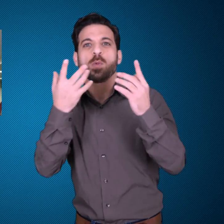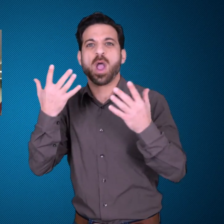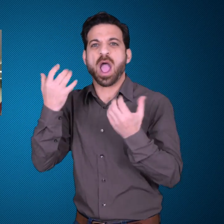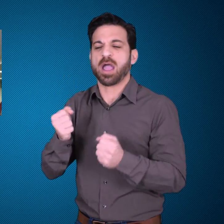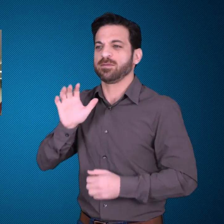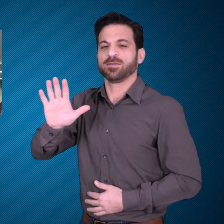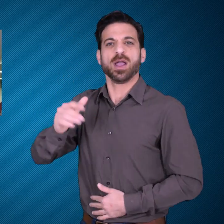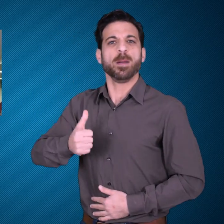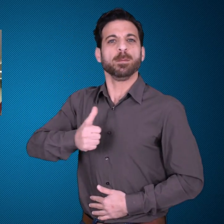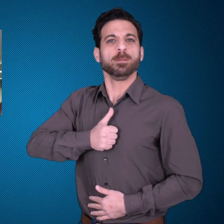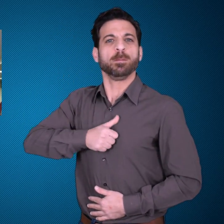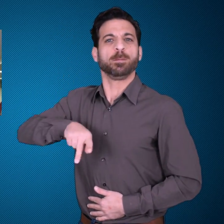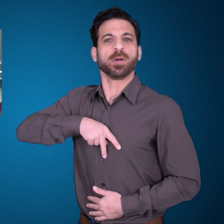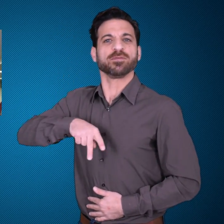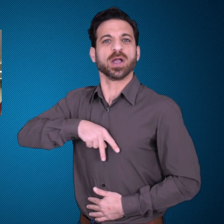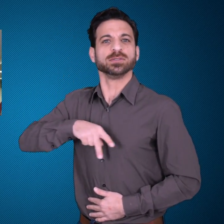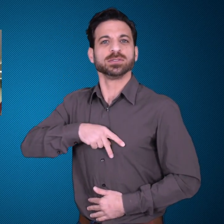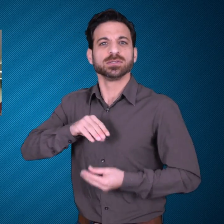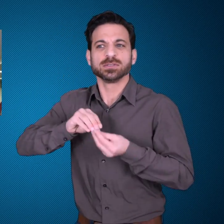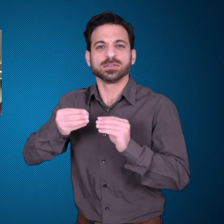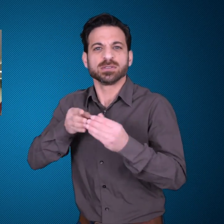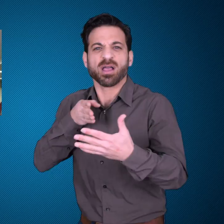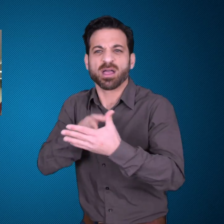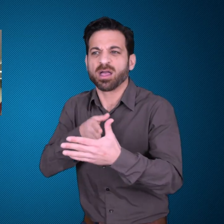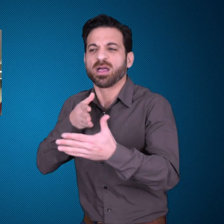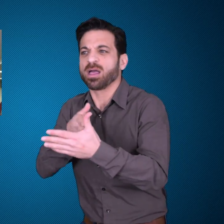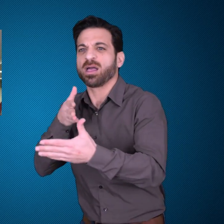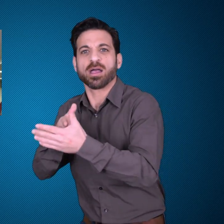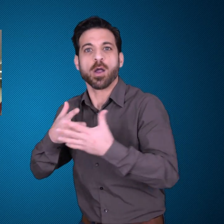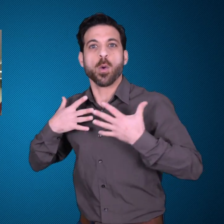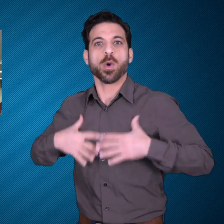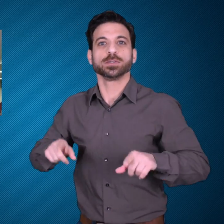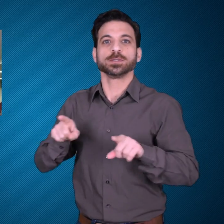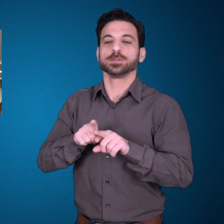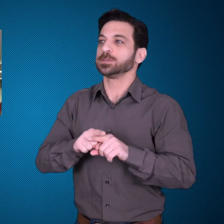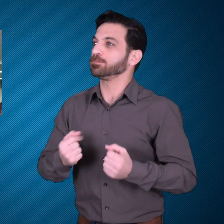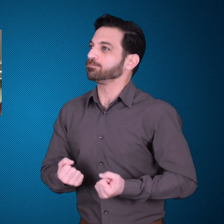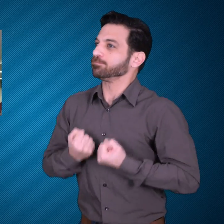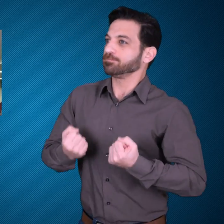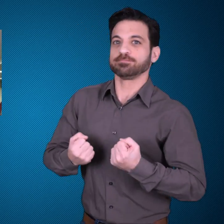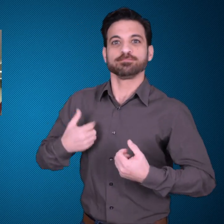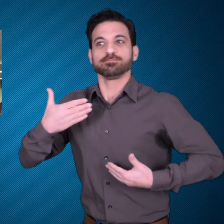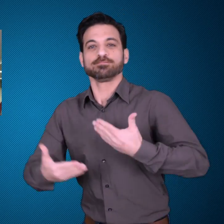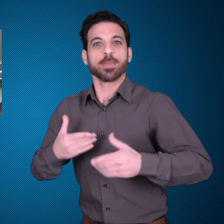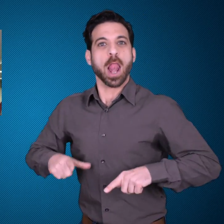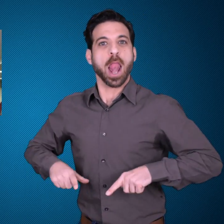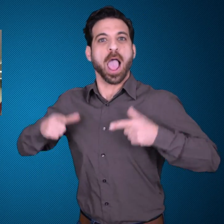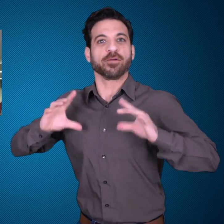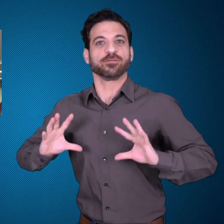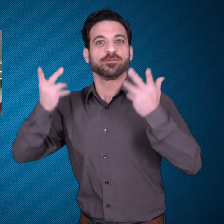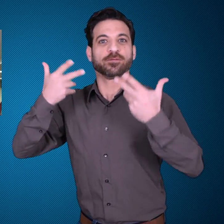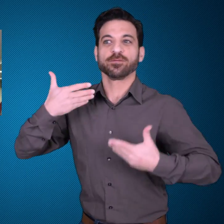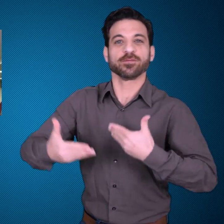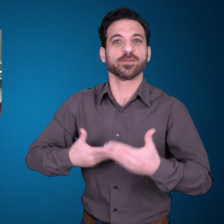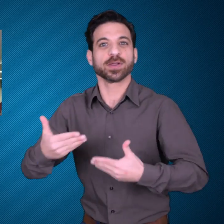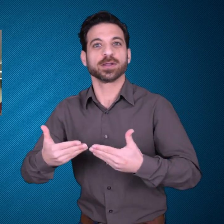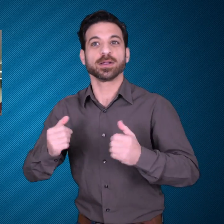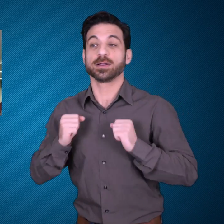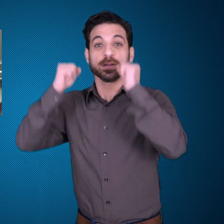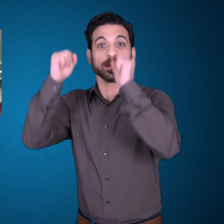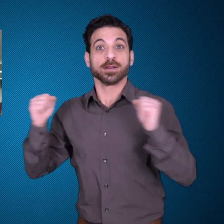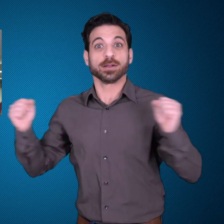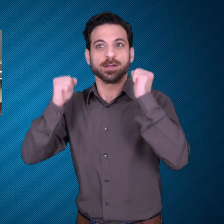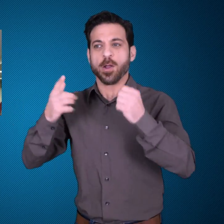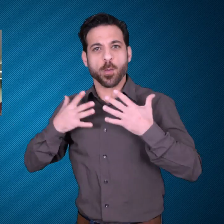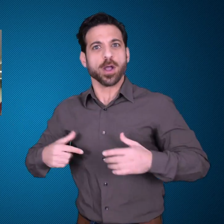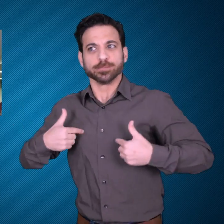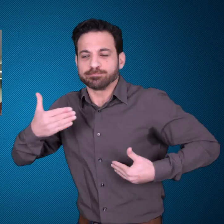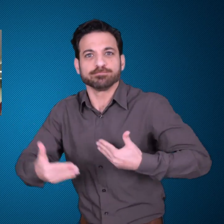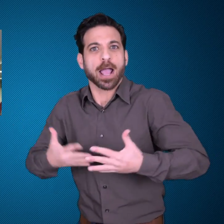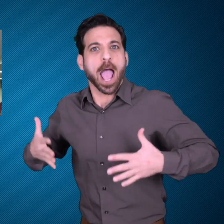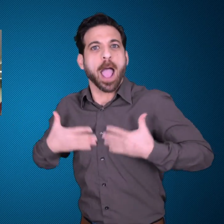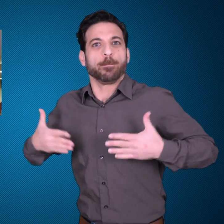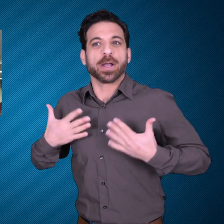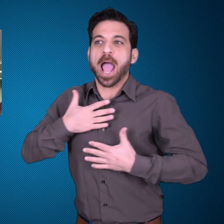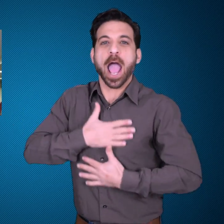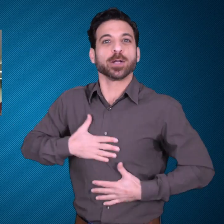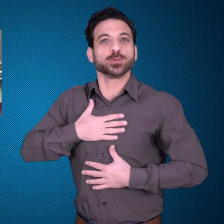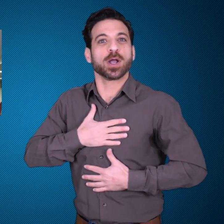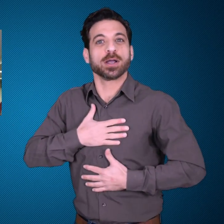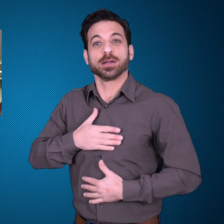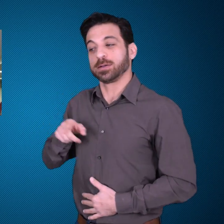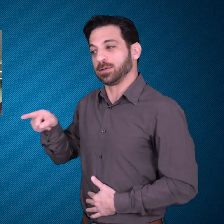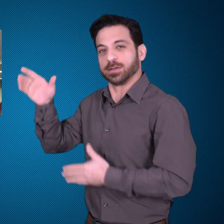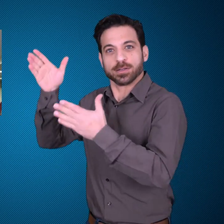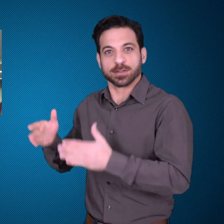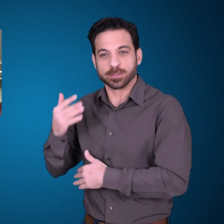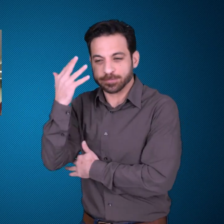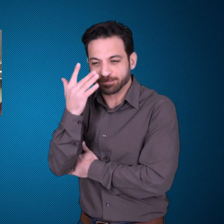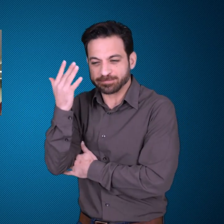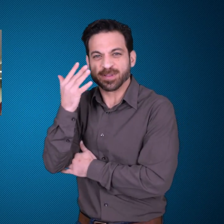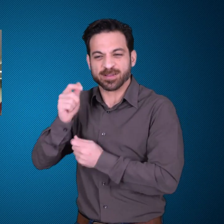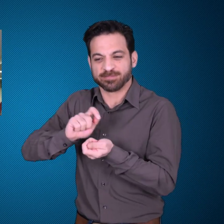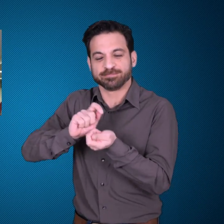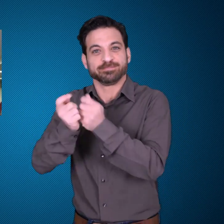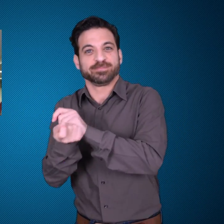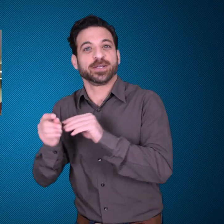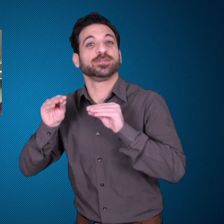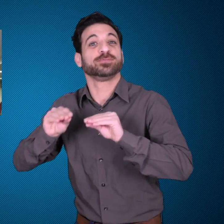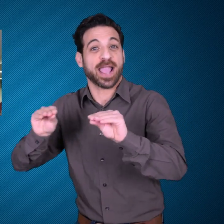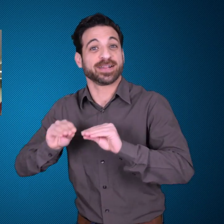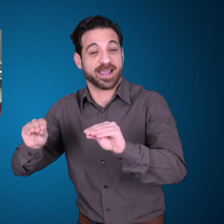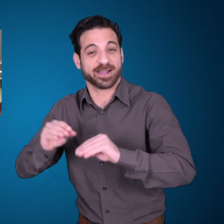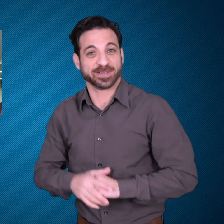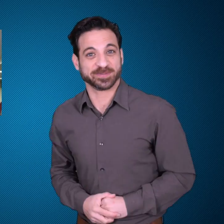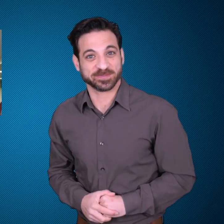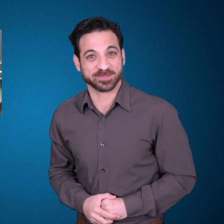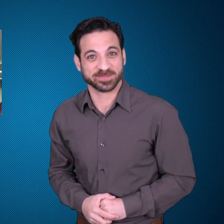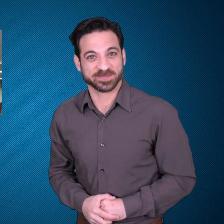fitness, so she became a trainer.